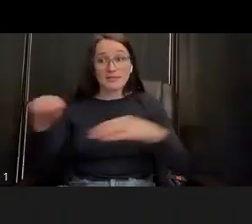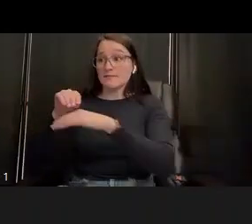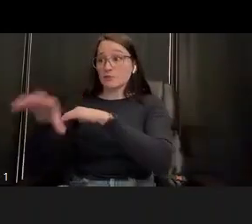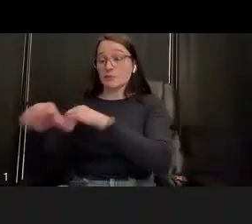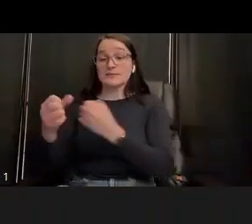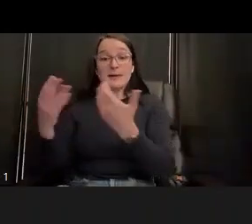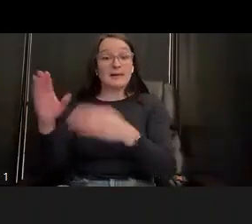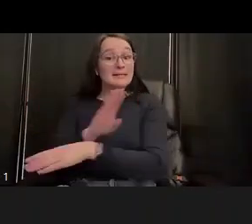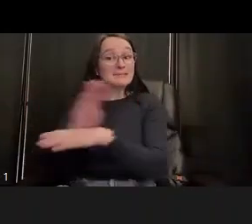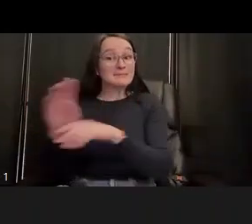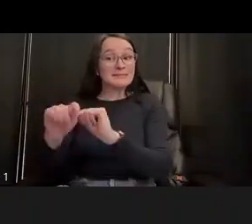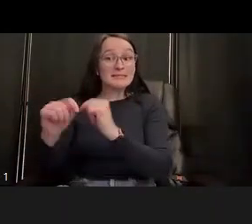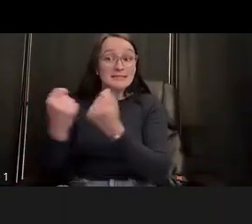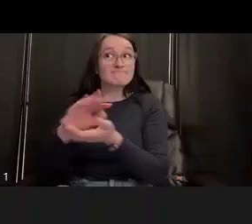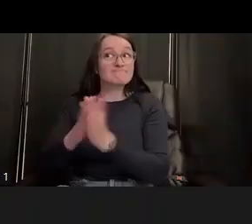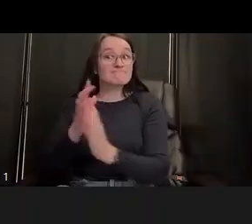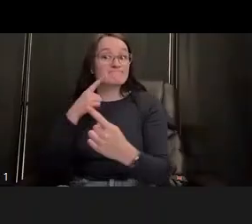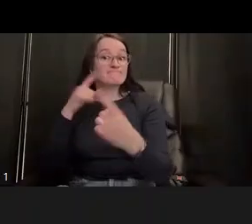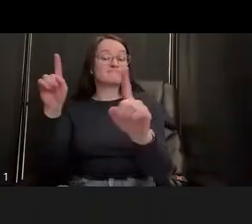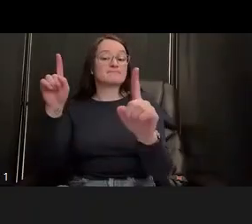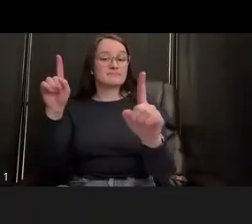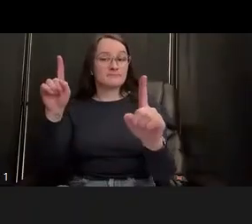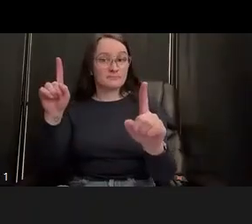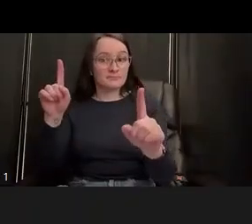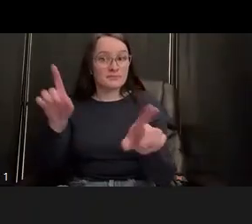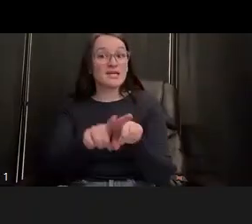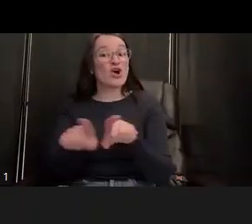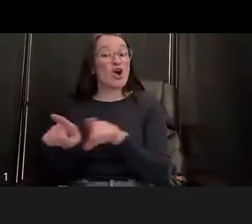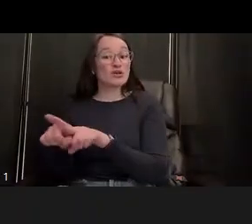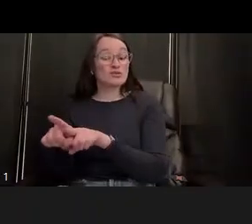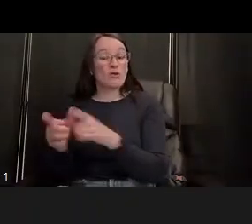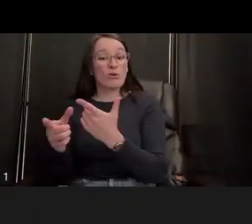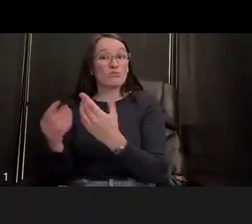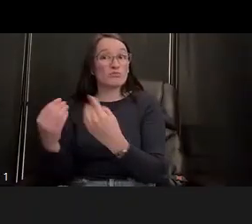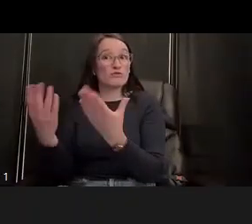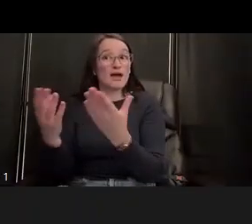to better outcomes and delivering innovative solutions that betters every single person.